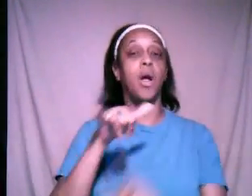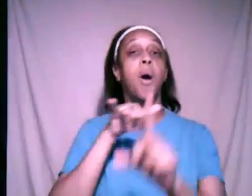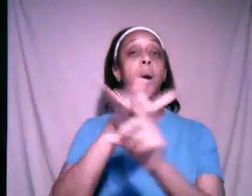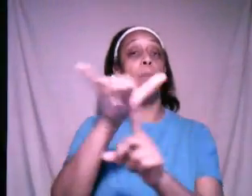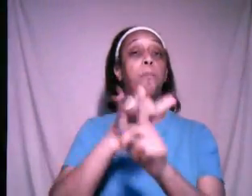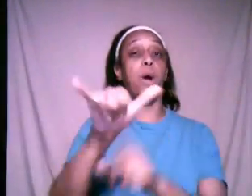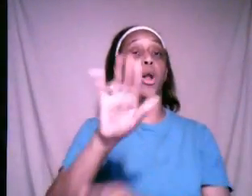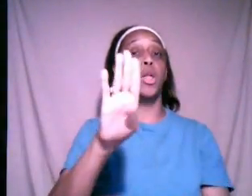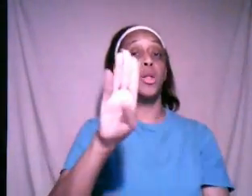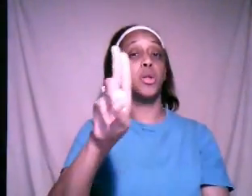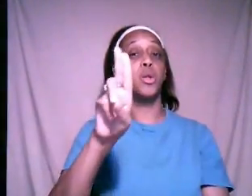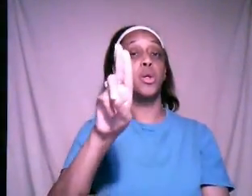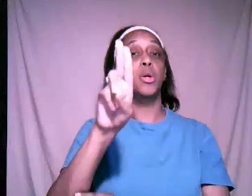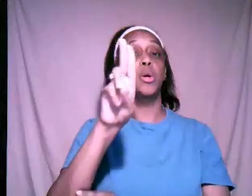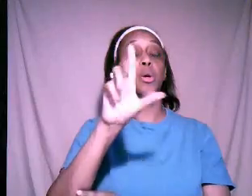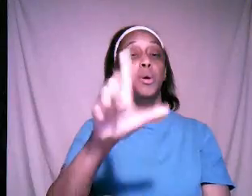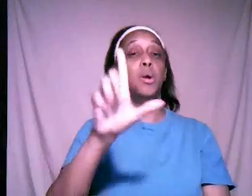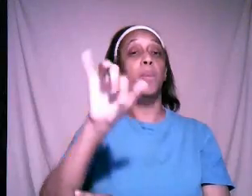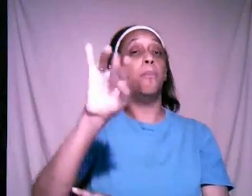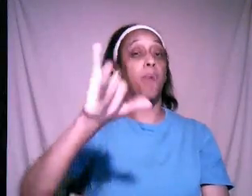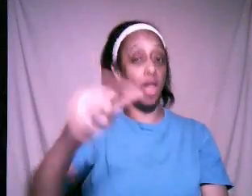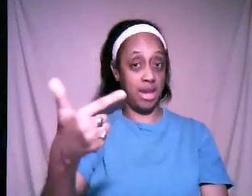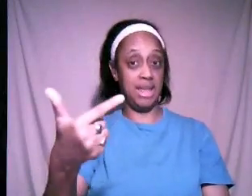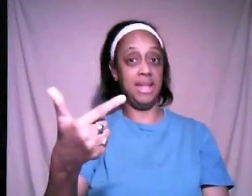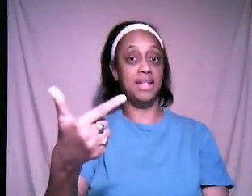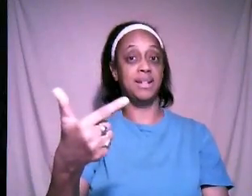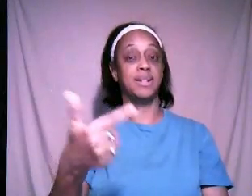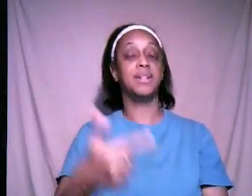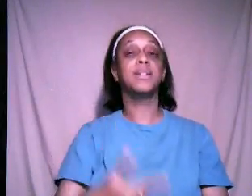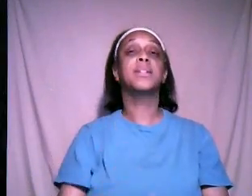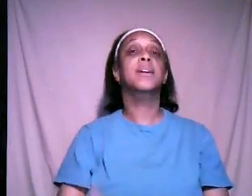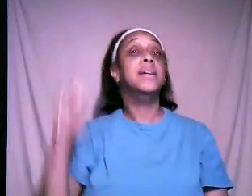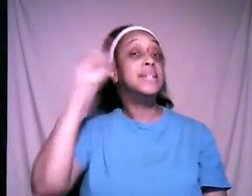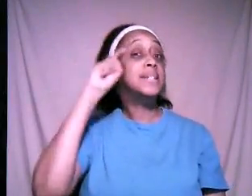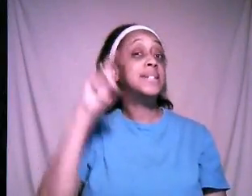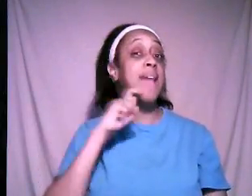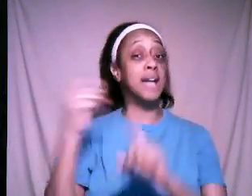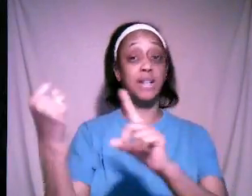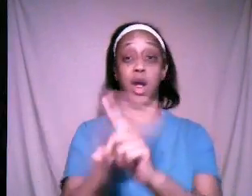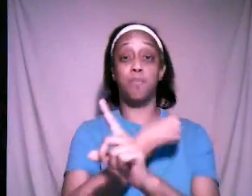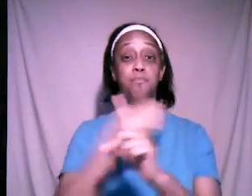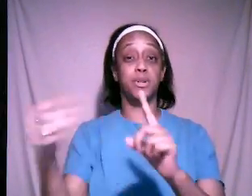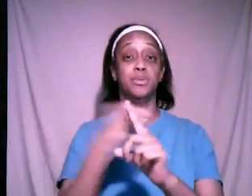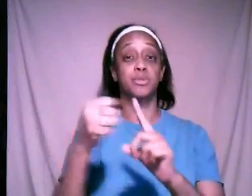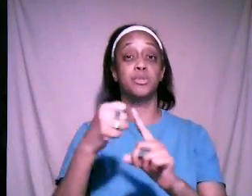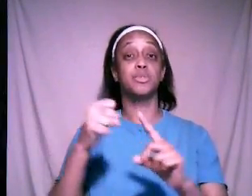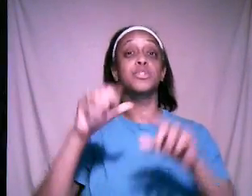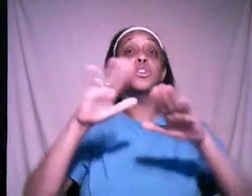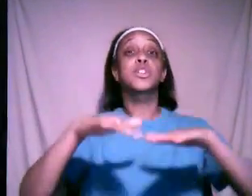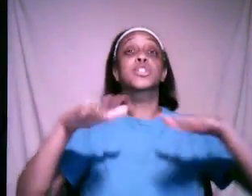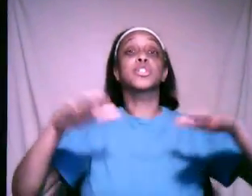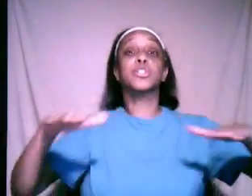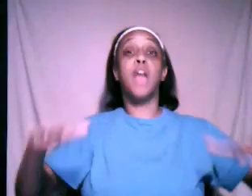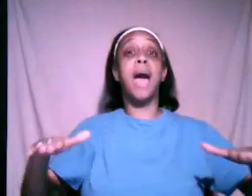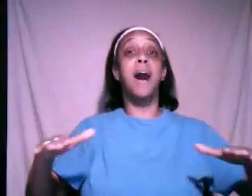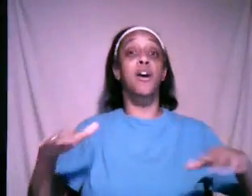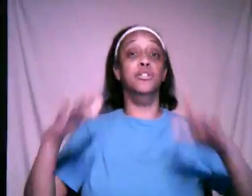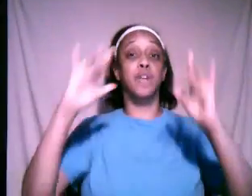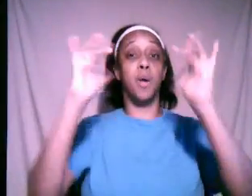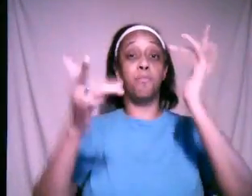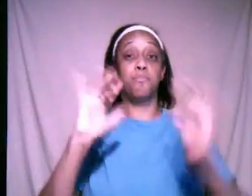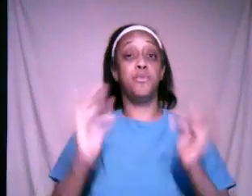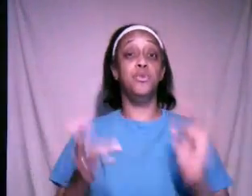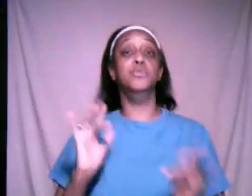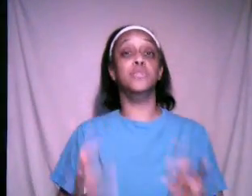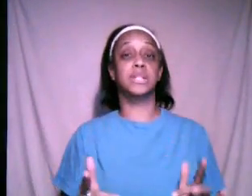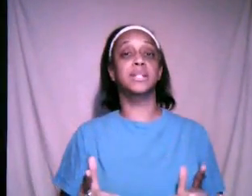bullying, sexual abuse, child molestion